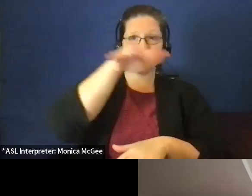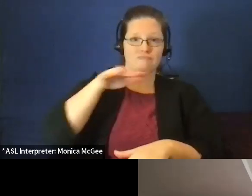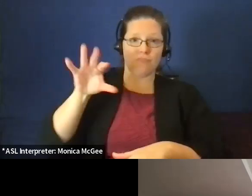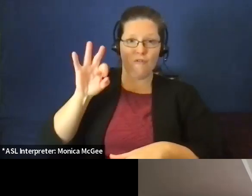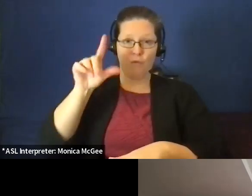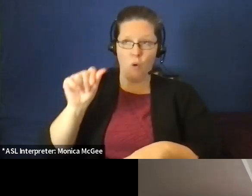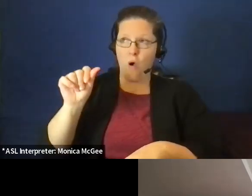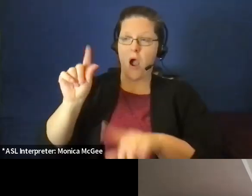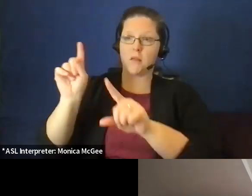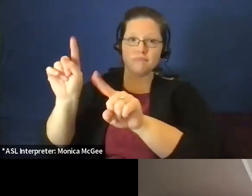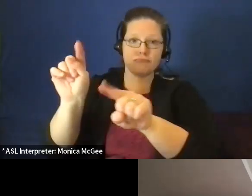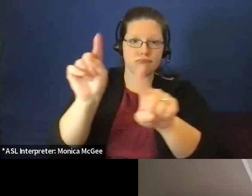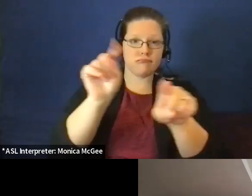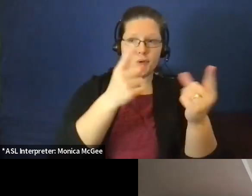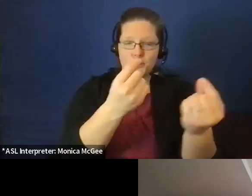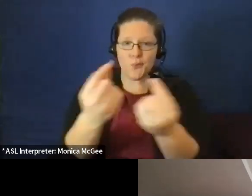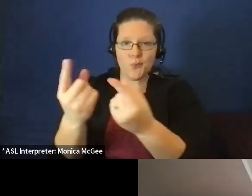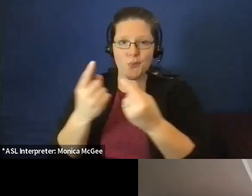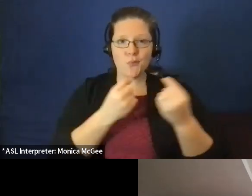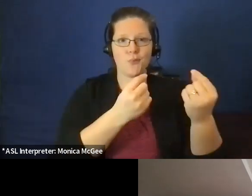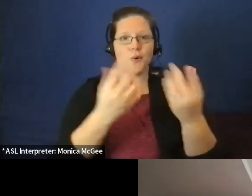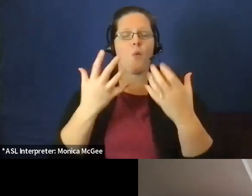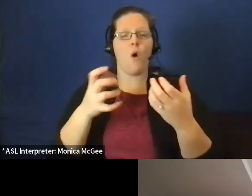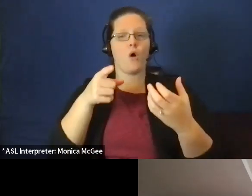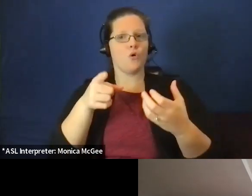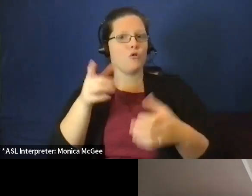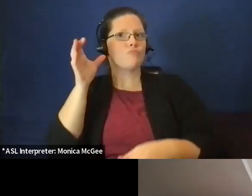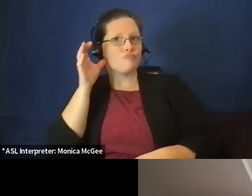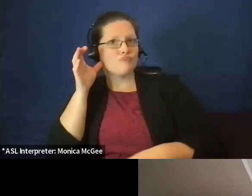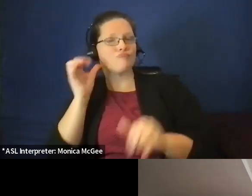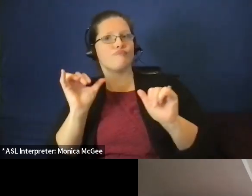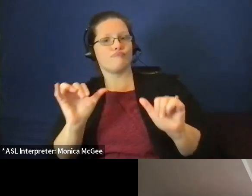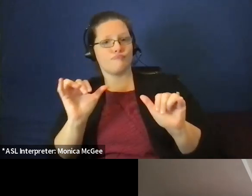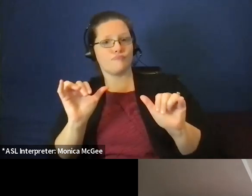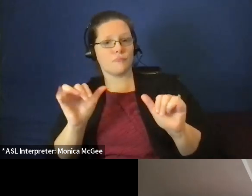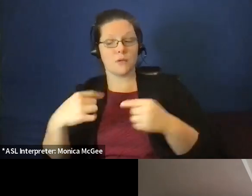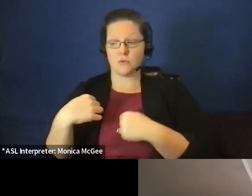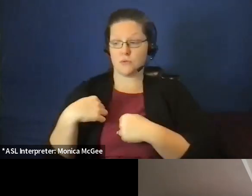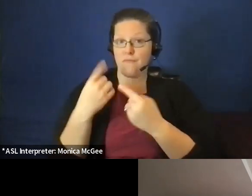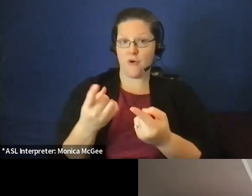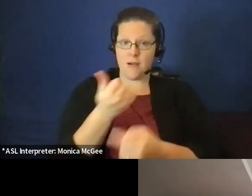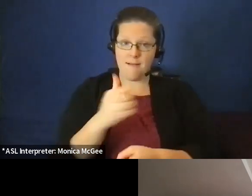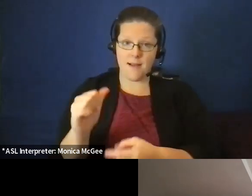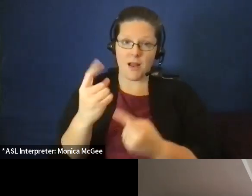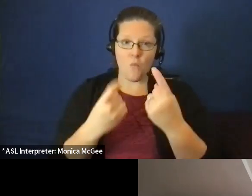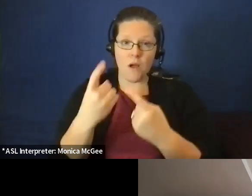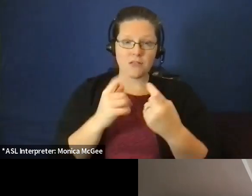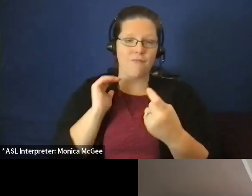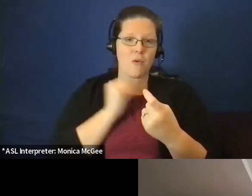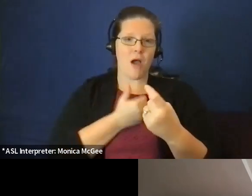that the centers for independent living are responding. There are sales staff in the streets throughout Florida doing